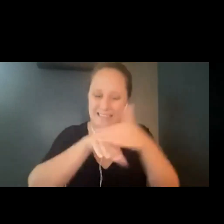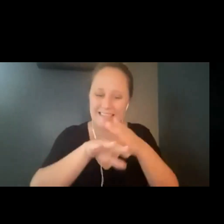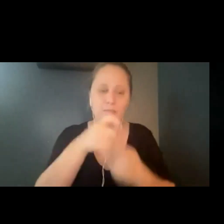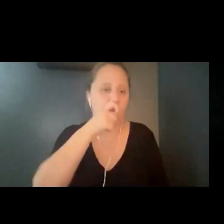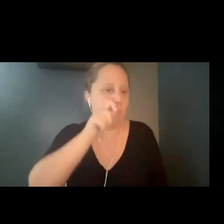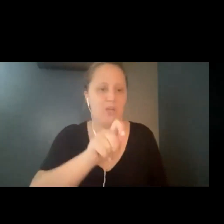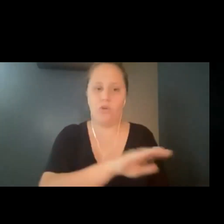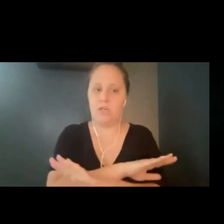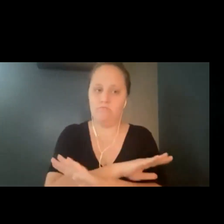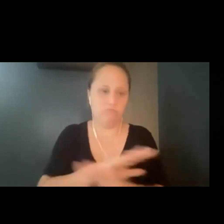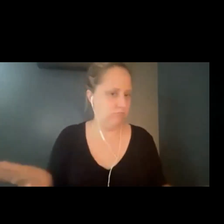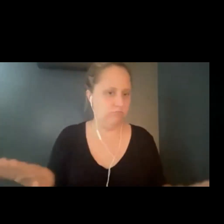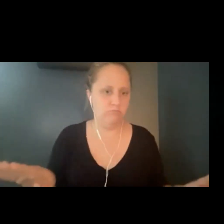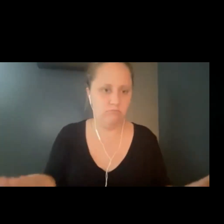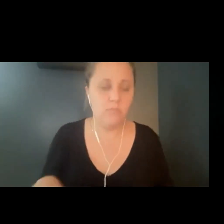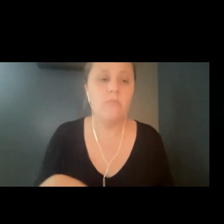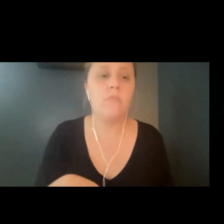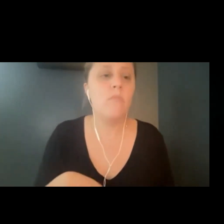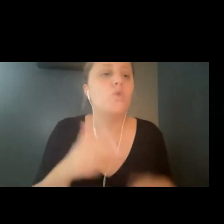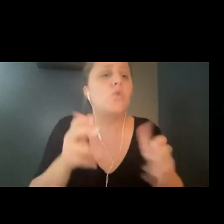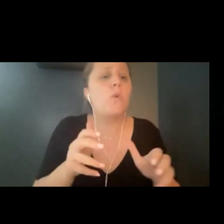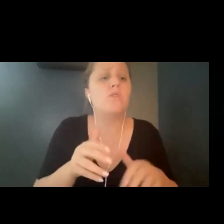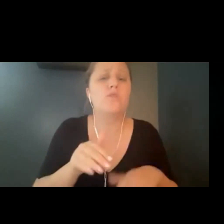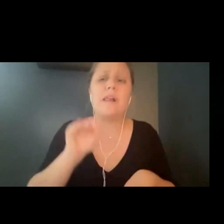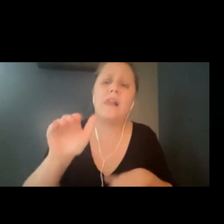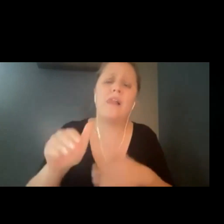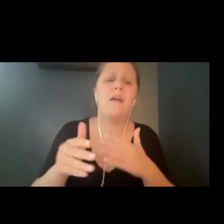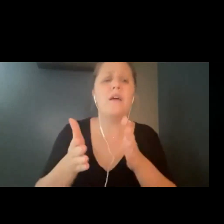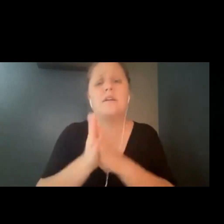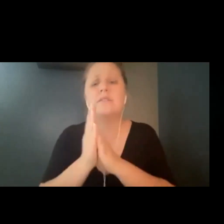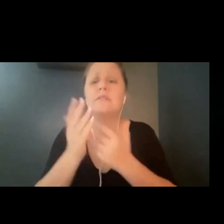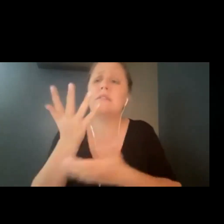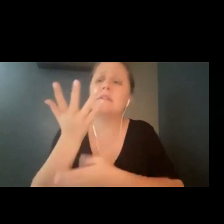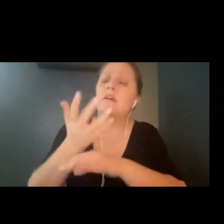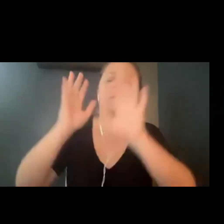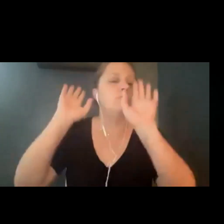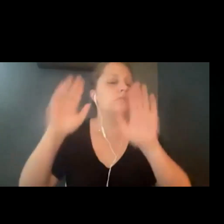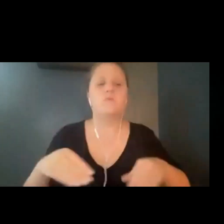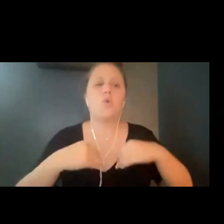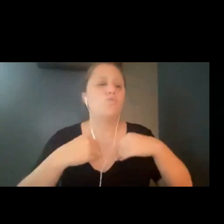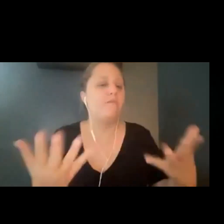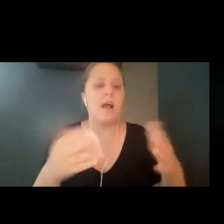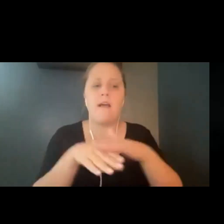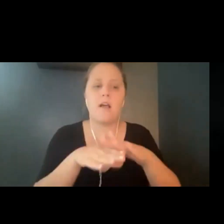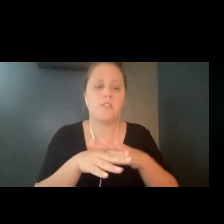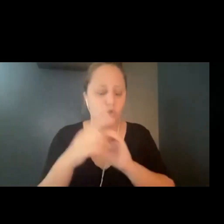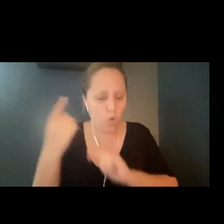So, we're trying to not have to ask and just provide so everybody feels welcome all the time.